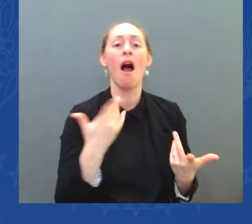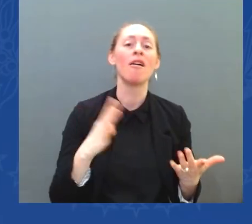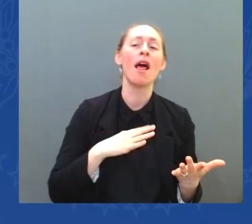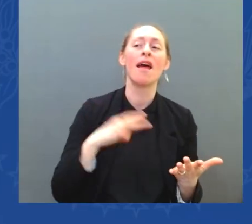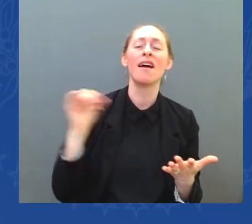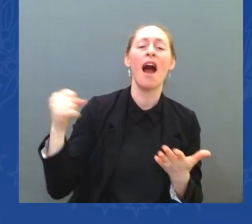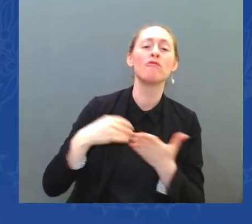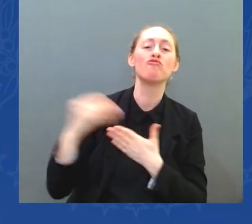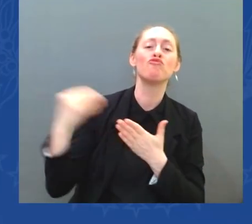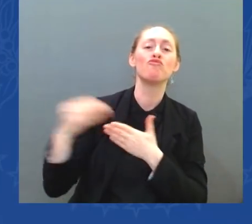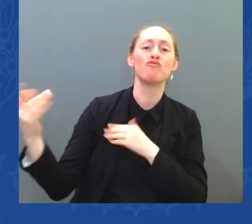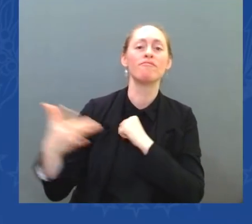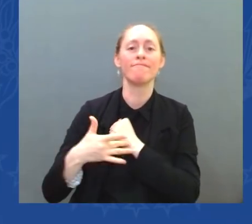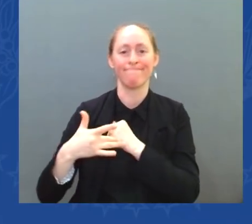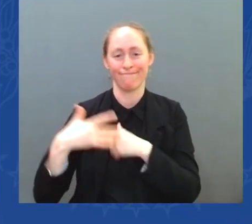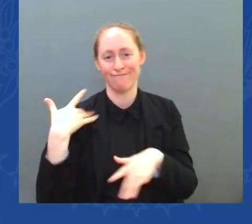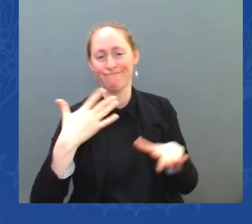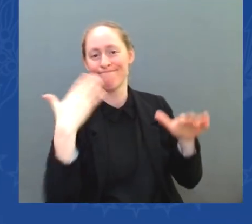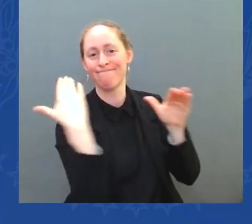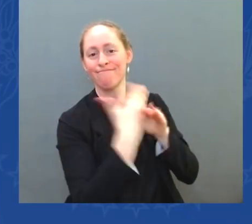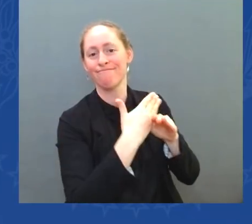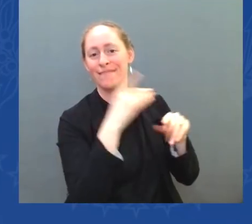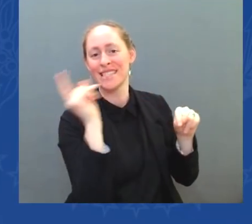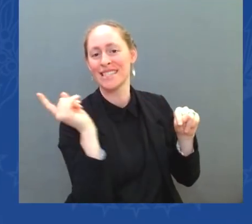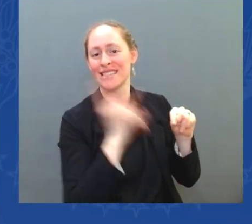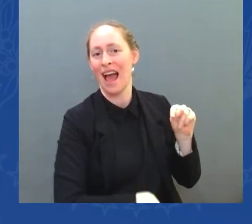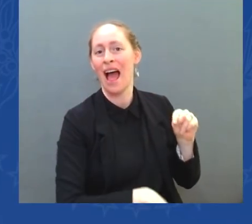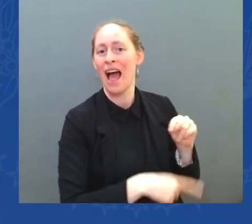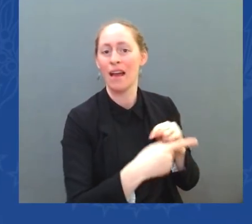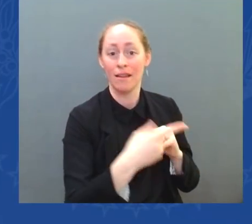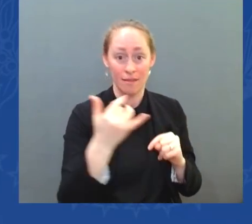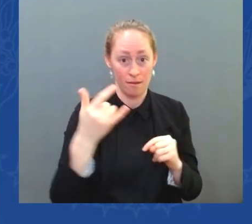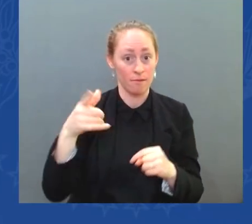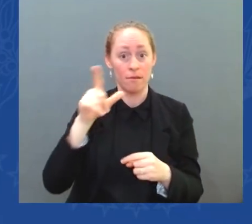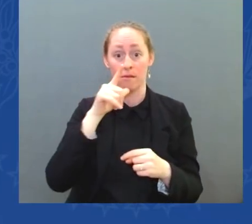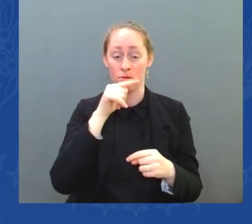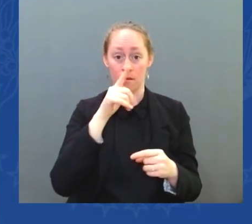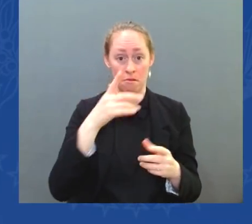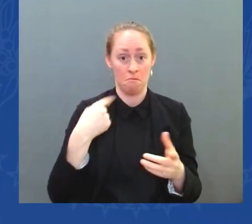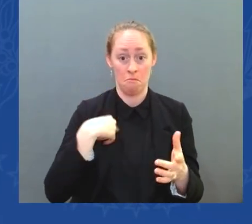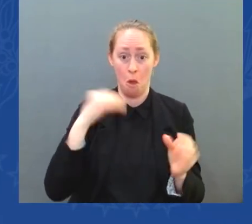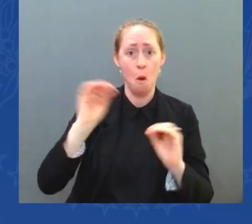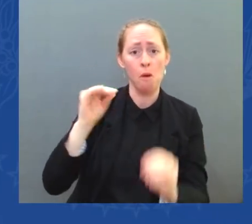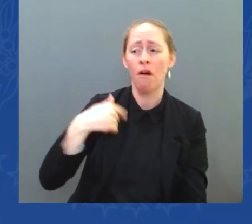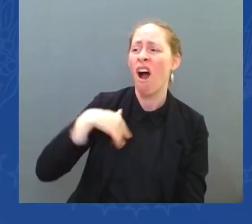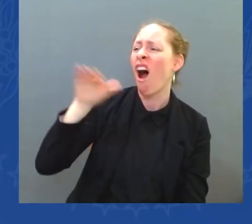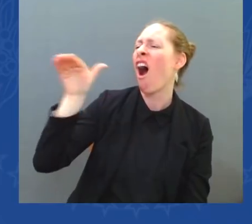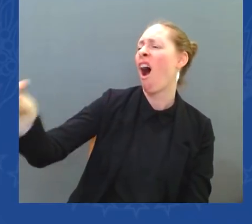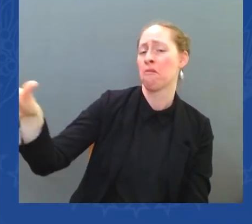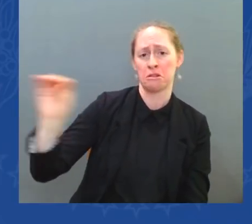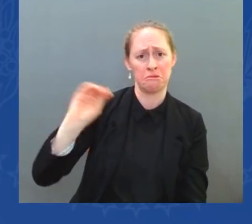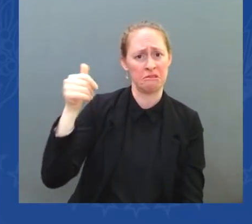on their own, not of my urging -- over 600 of them, from Exxon to McDonald's --